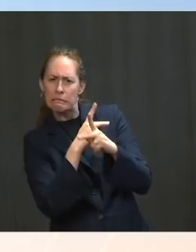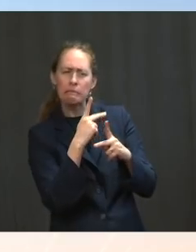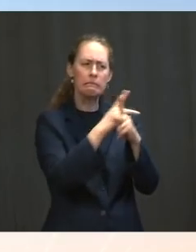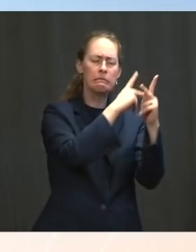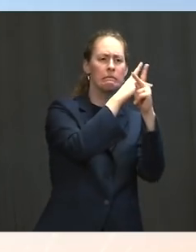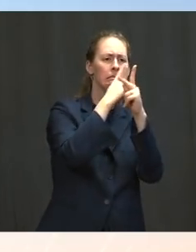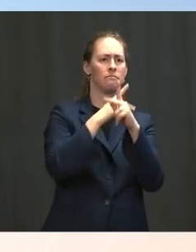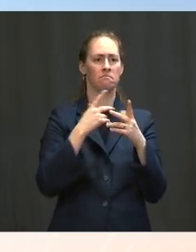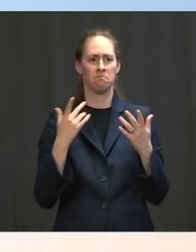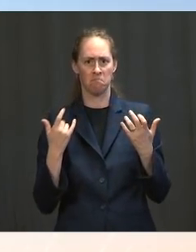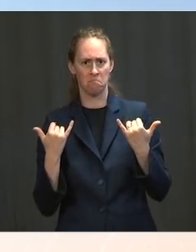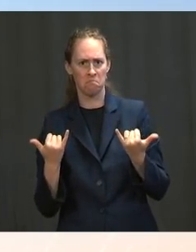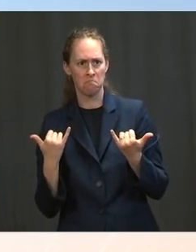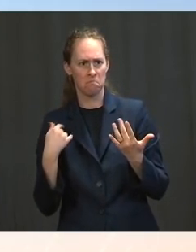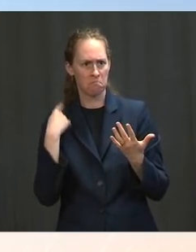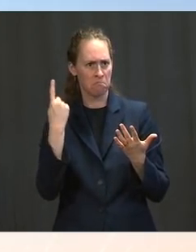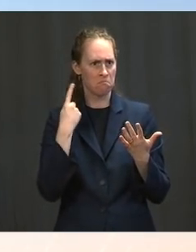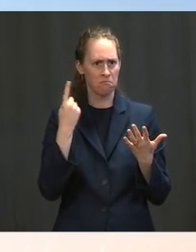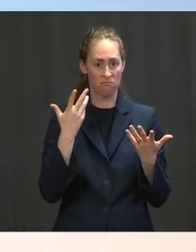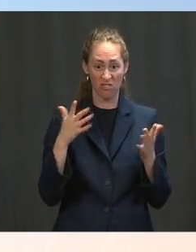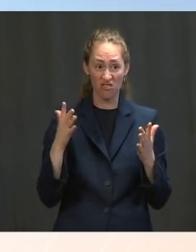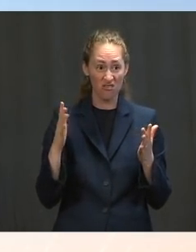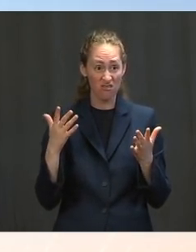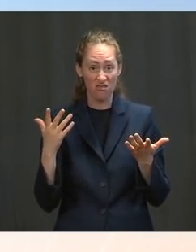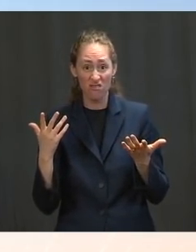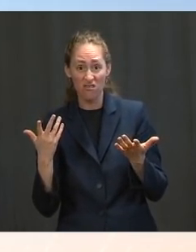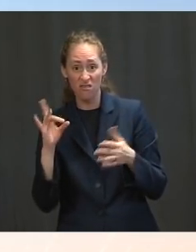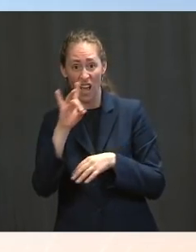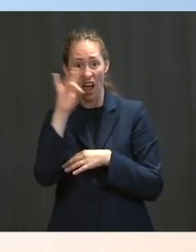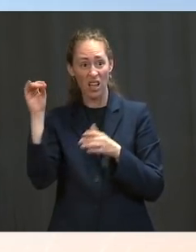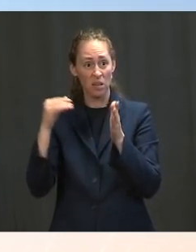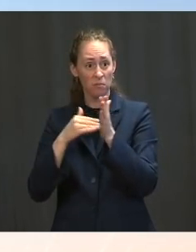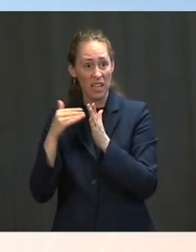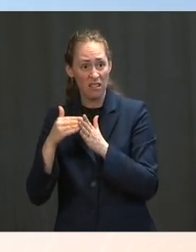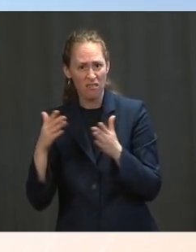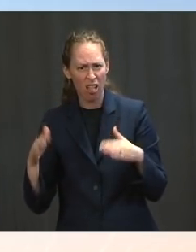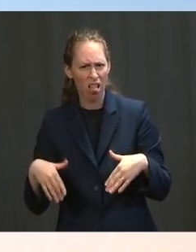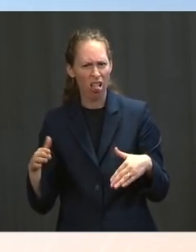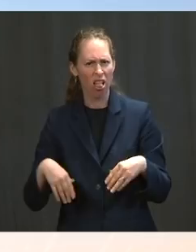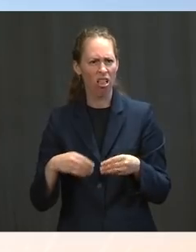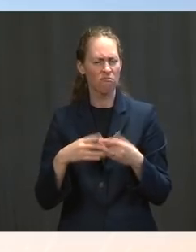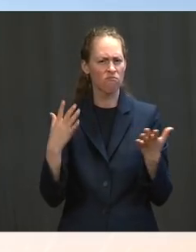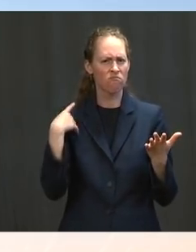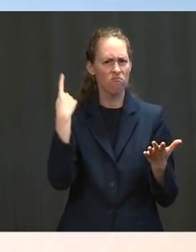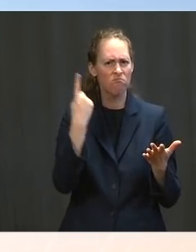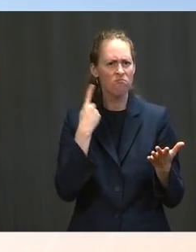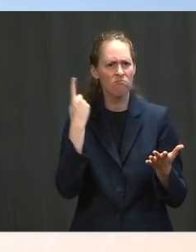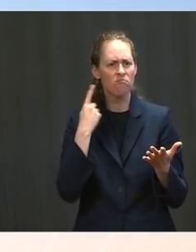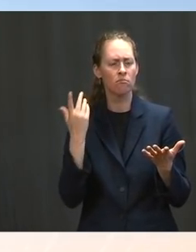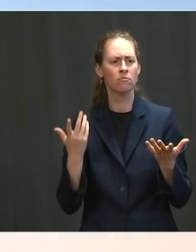of distributing 80 million vaccine doses, what has the administration learned and will do differently?